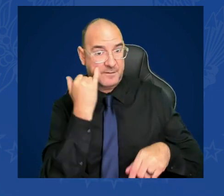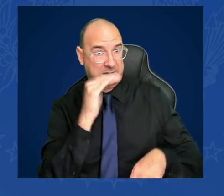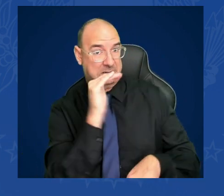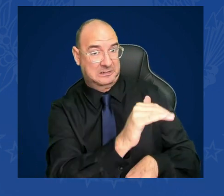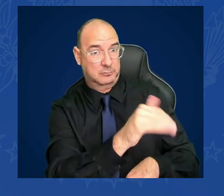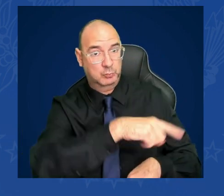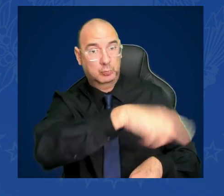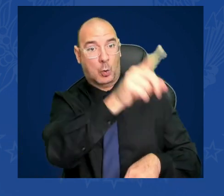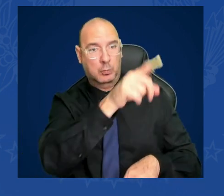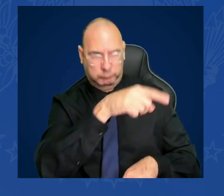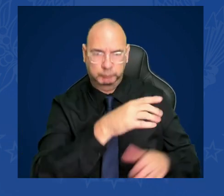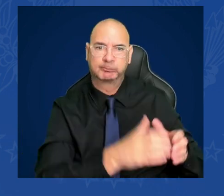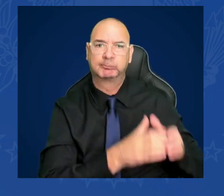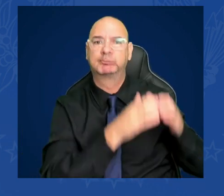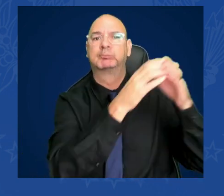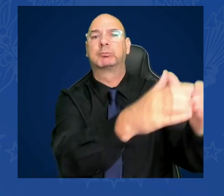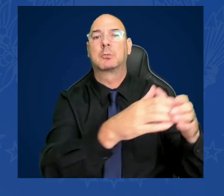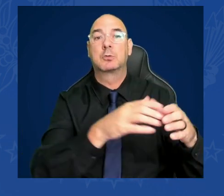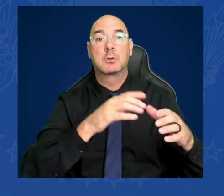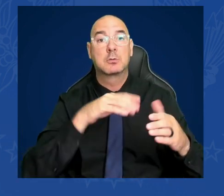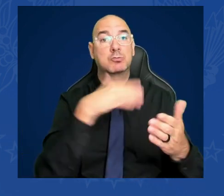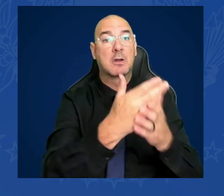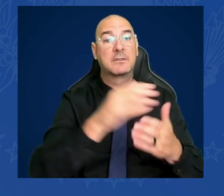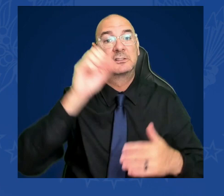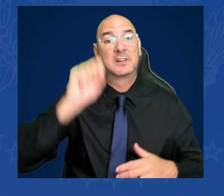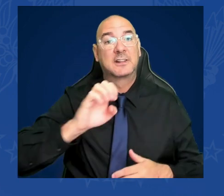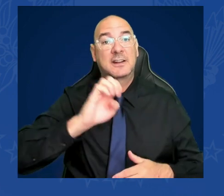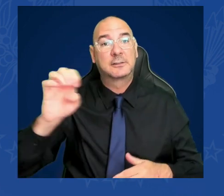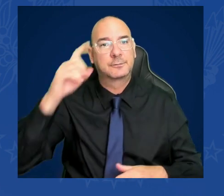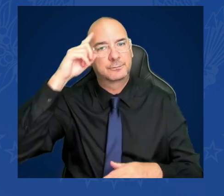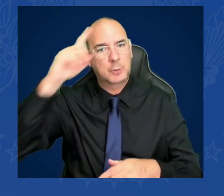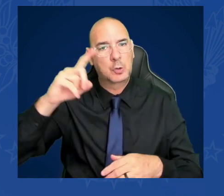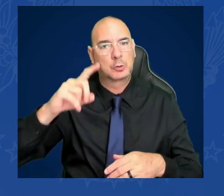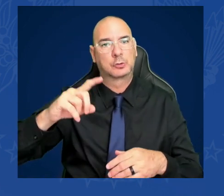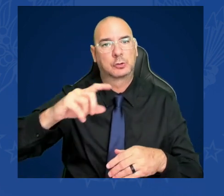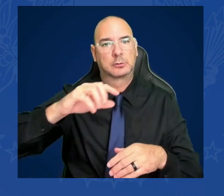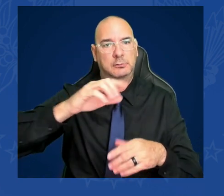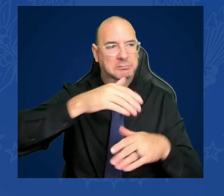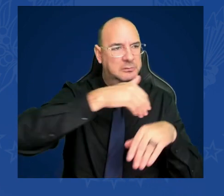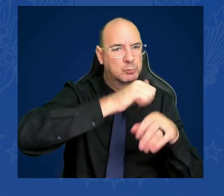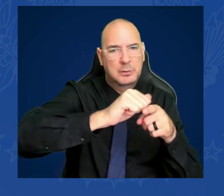that we are sending additional Coast Guard personnel to help them build their law enforcement capacity;